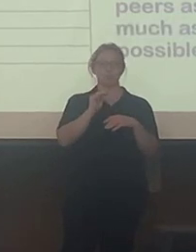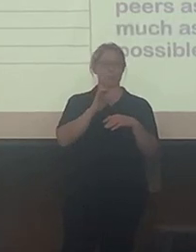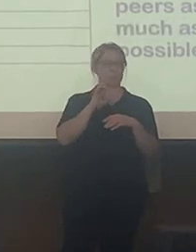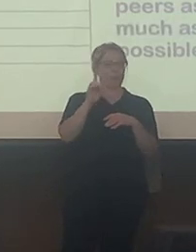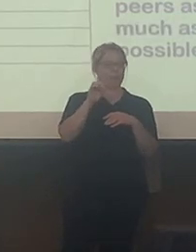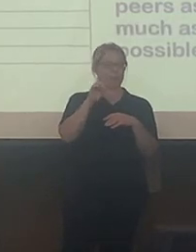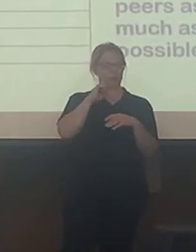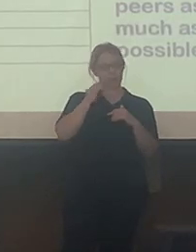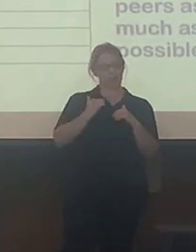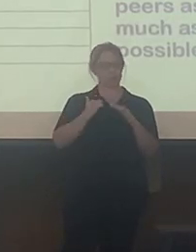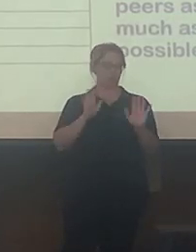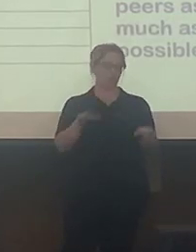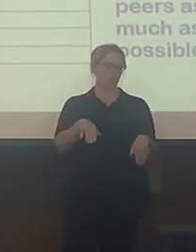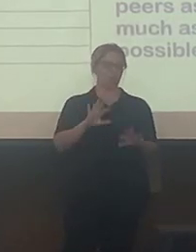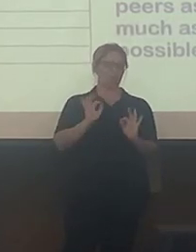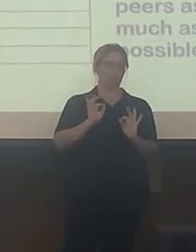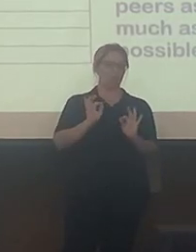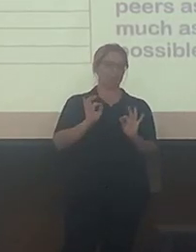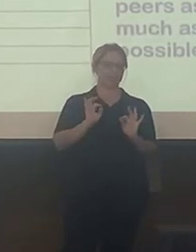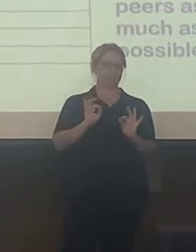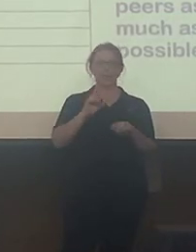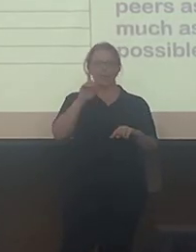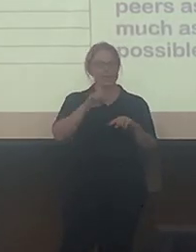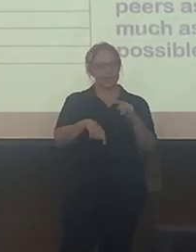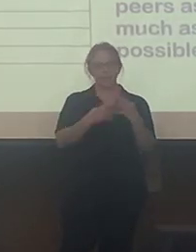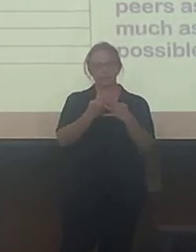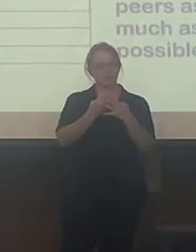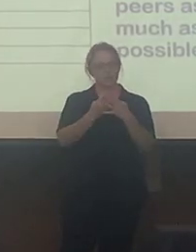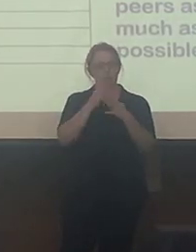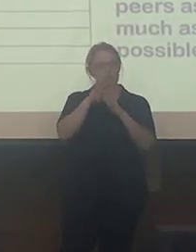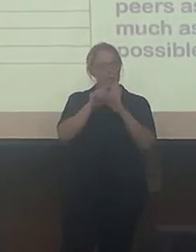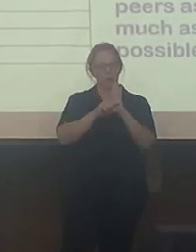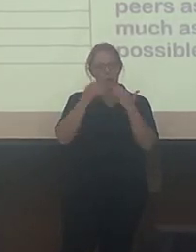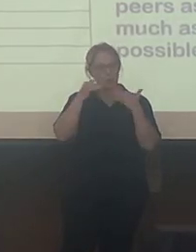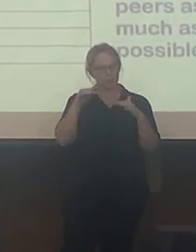it's just a mild hearing loss they cannot filter background noise it happens at the brainstorm